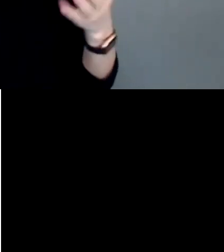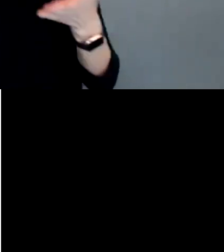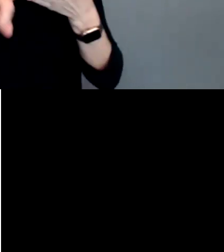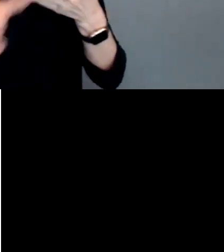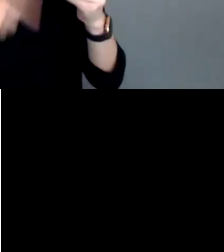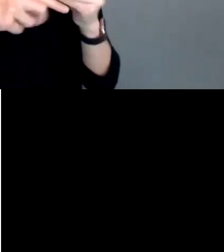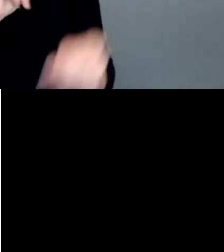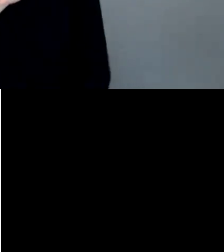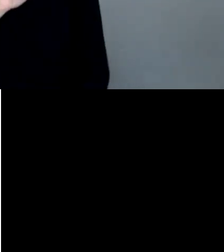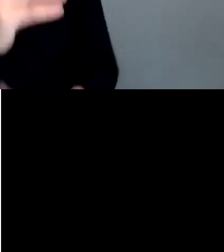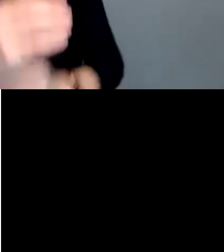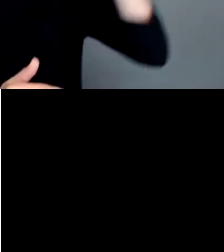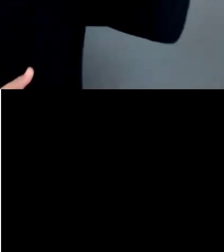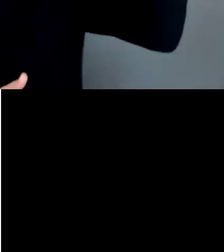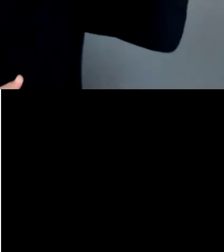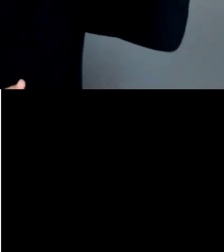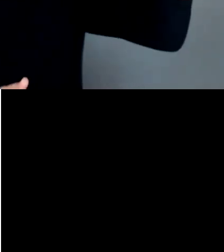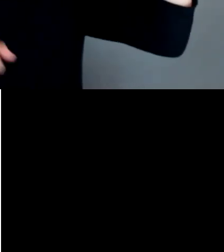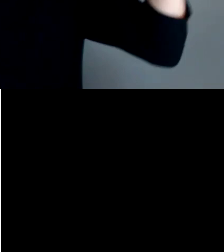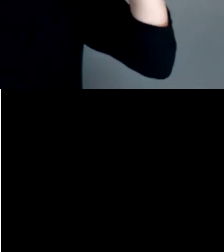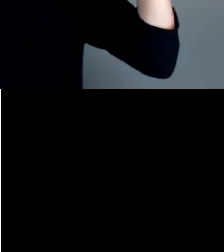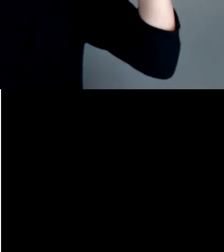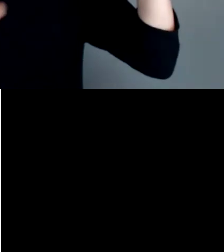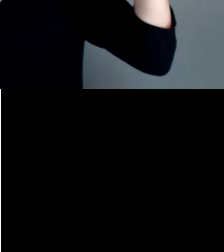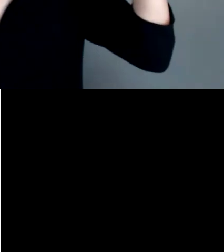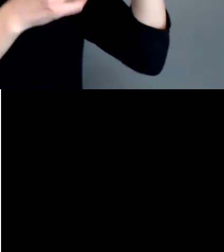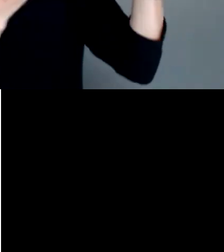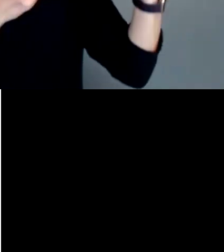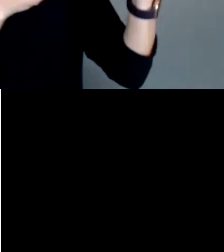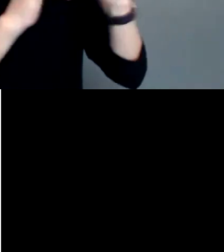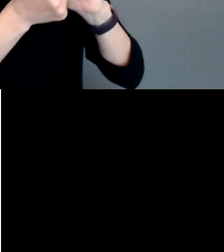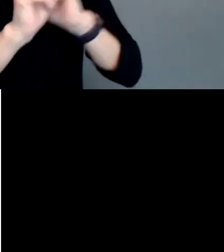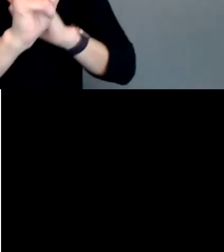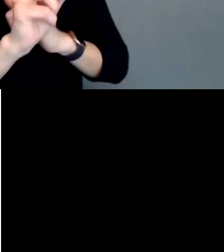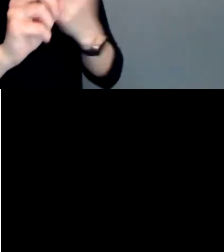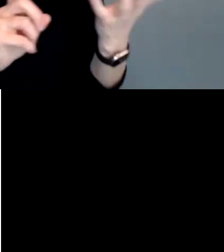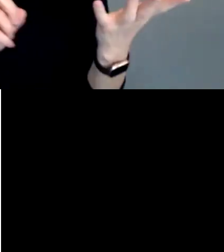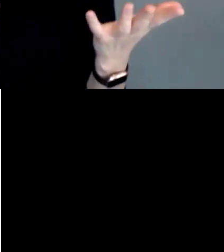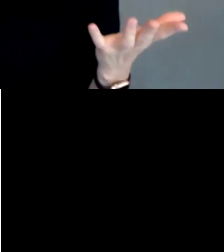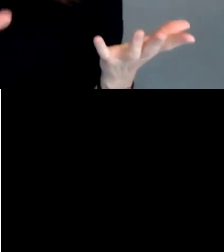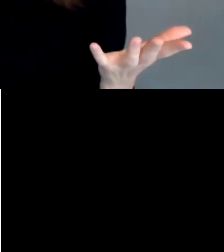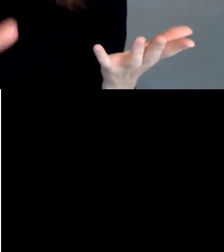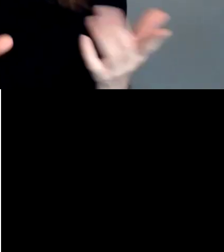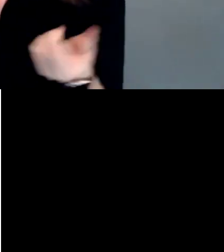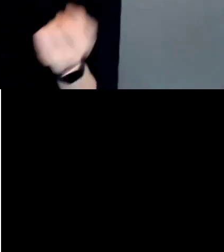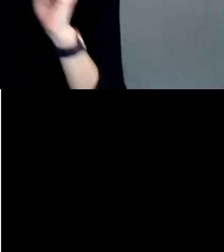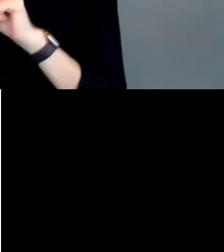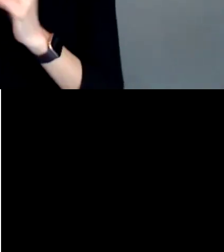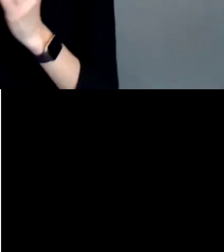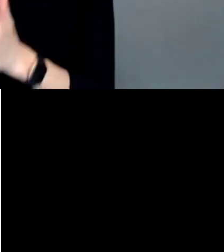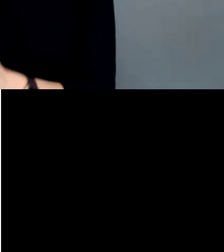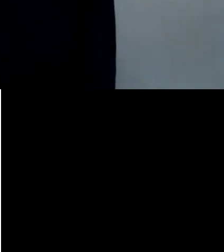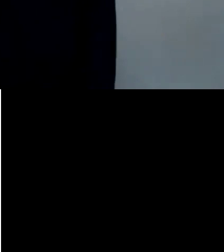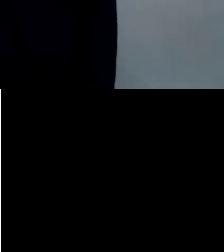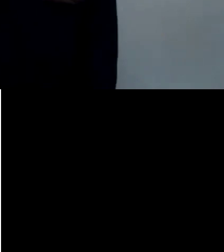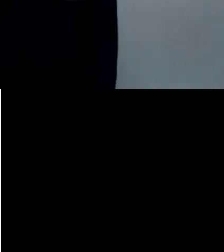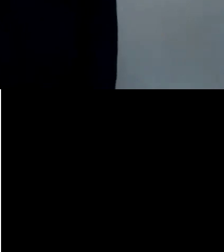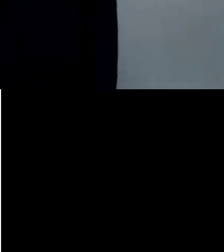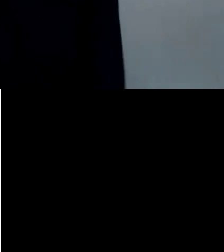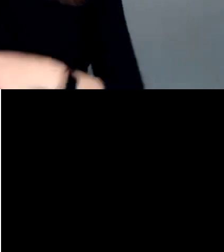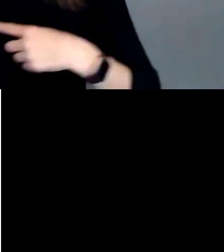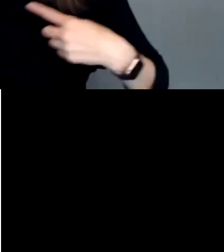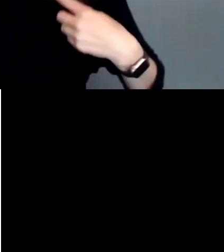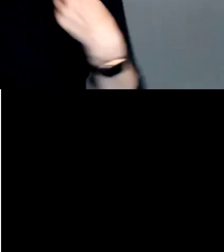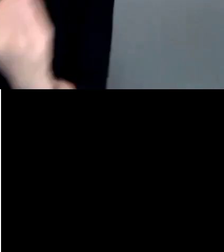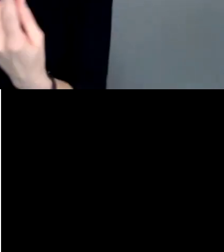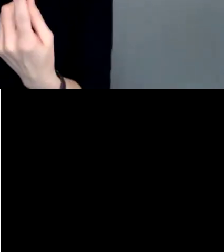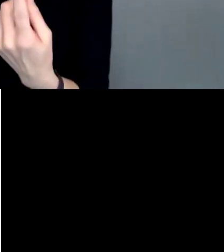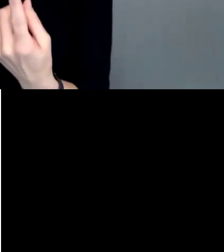Yeah, so that is changing as well. Historically, most of